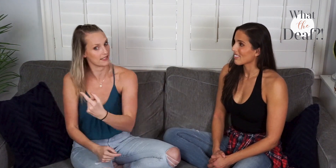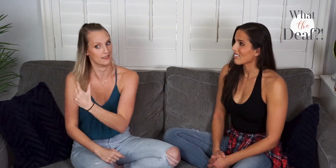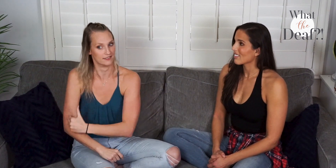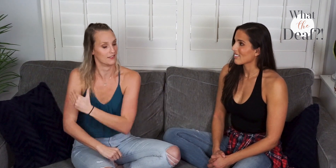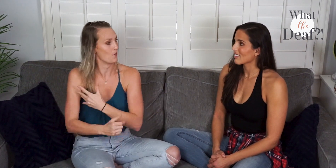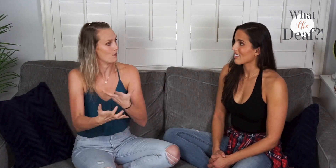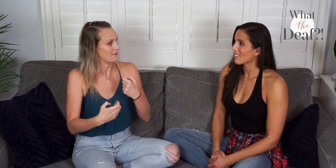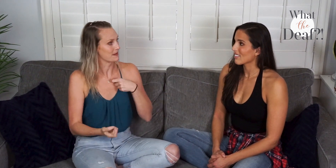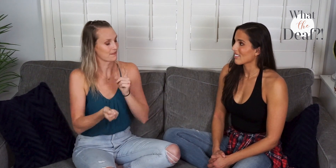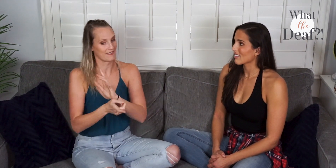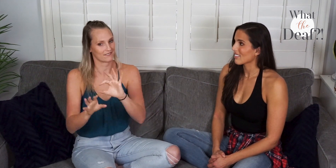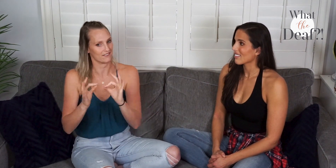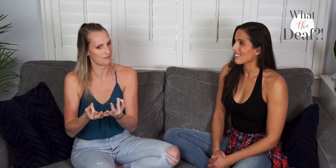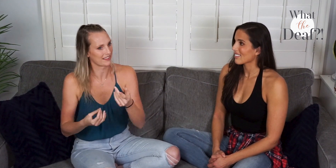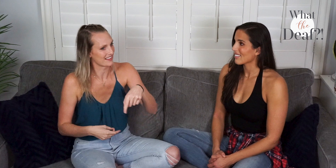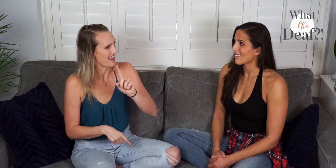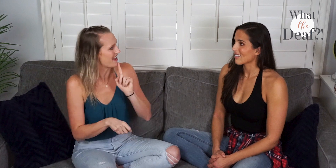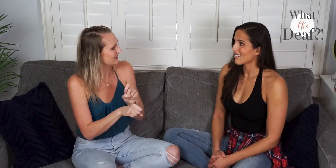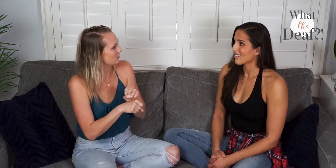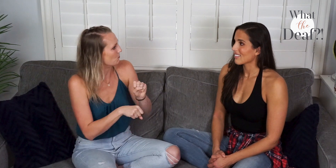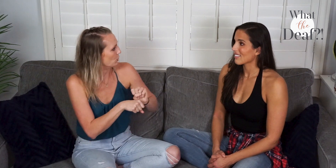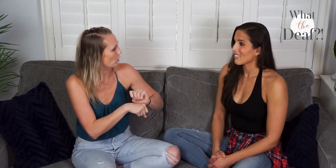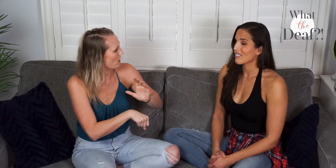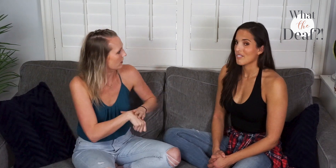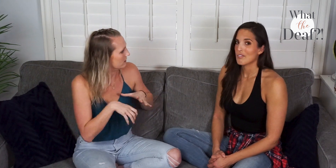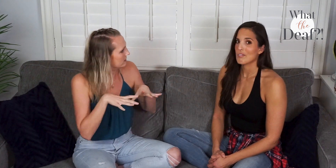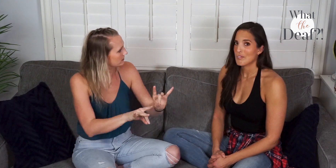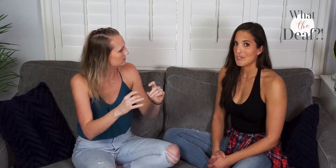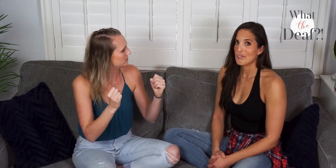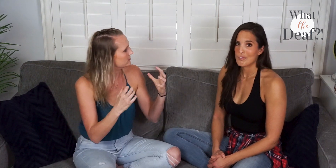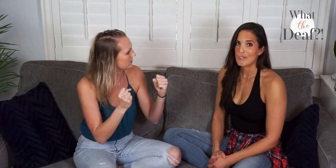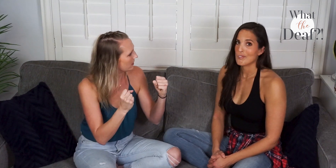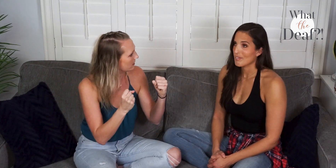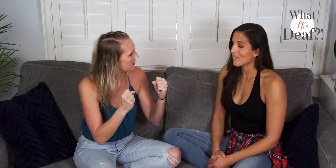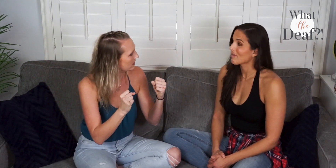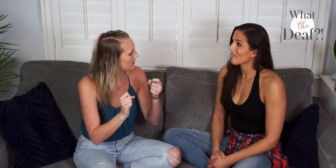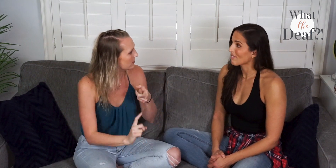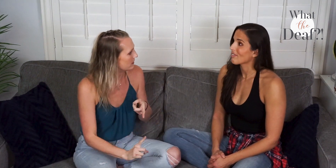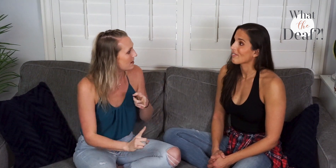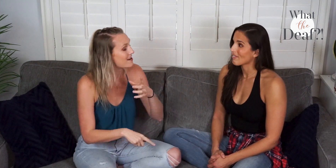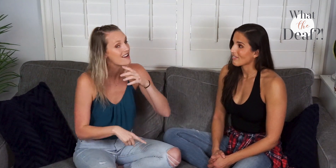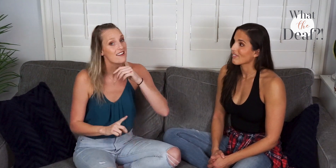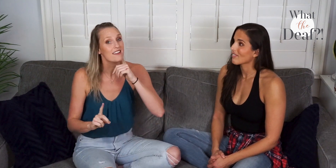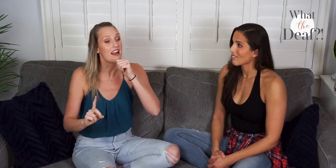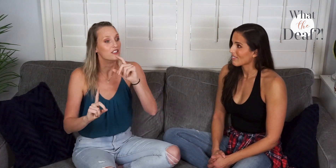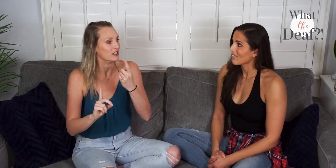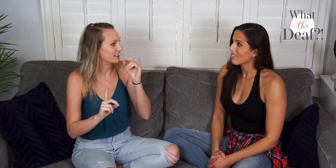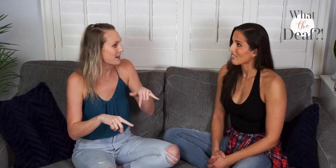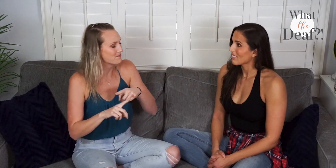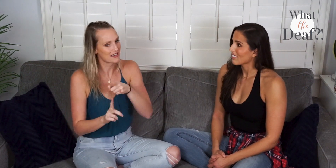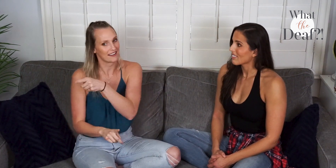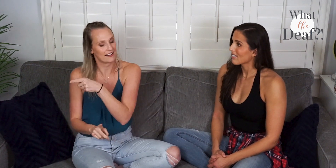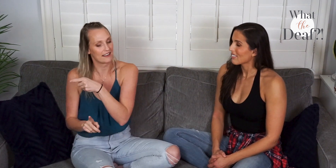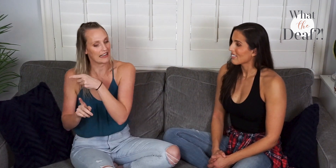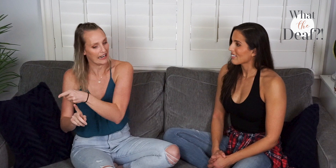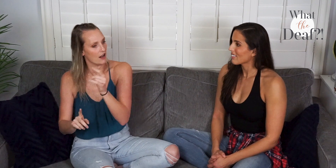So this entire time that he's been trying to get me to meet his family, they've been actually working on learning sign language. Not just that,